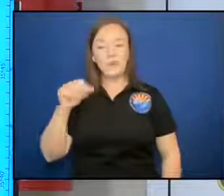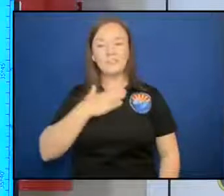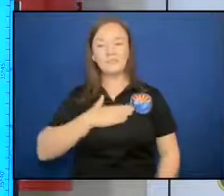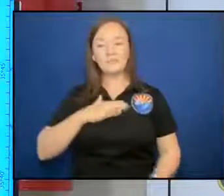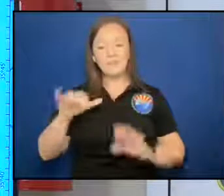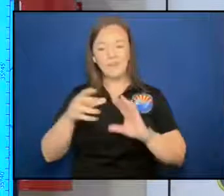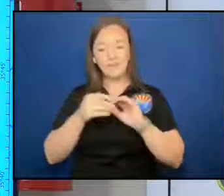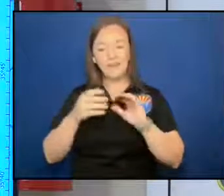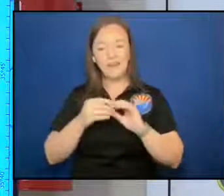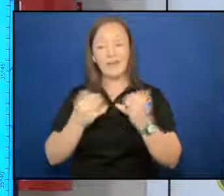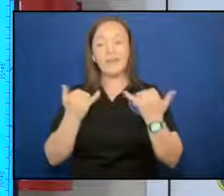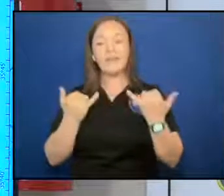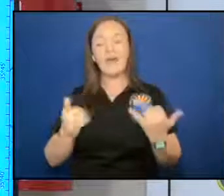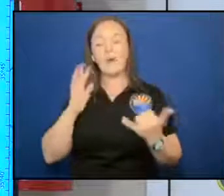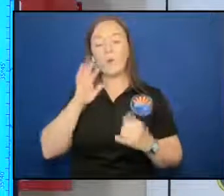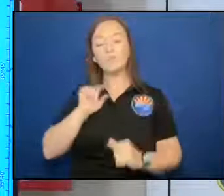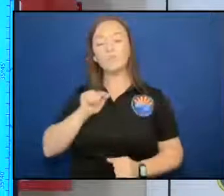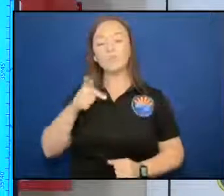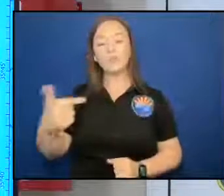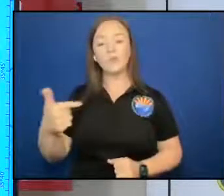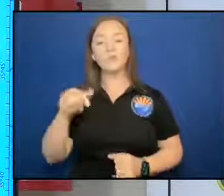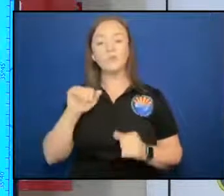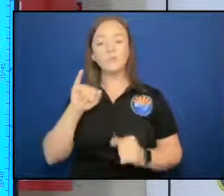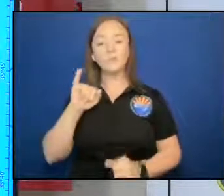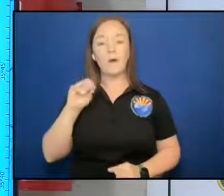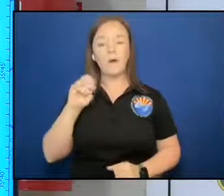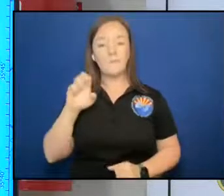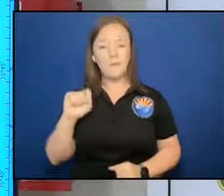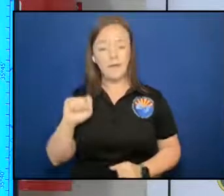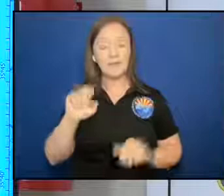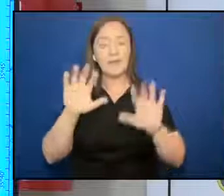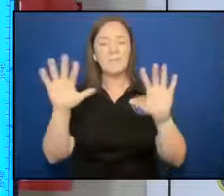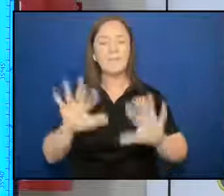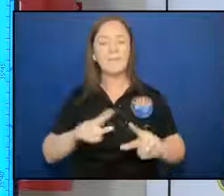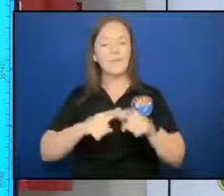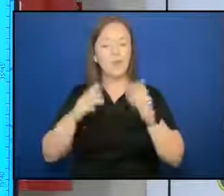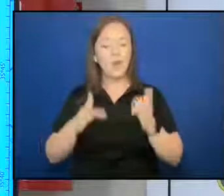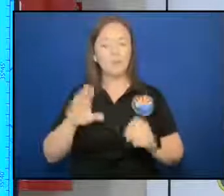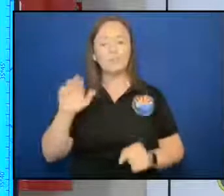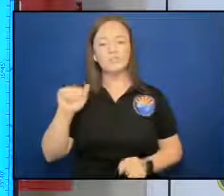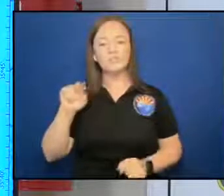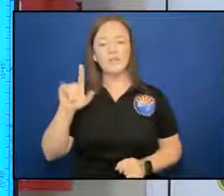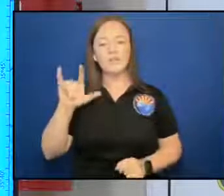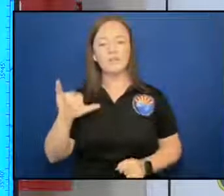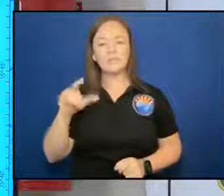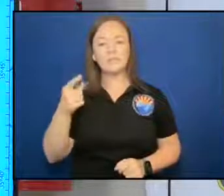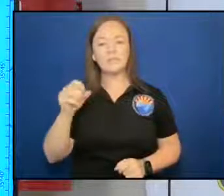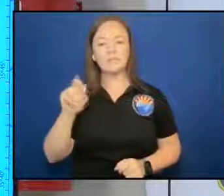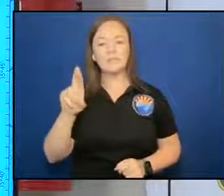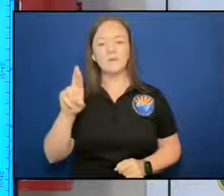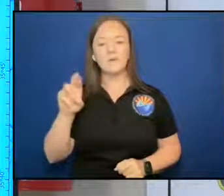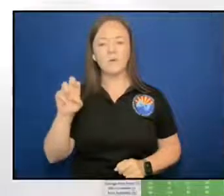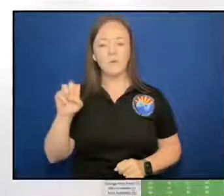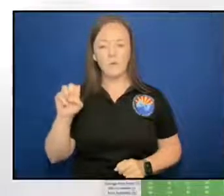NOW GREEN. ALONG WITH THAT A TON OF WORK HAS BEEN GOING ON HERE